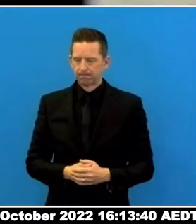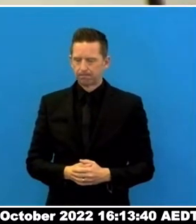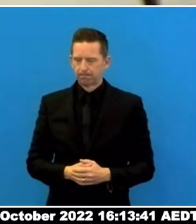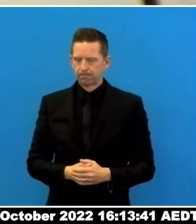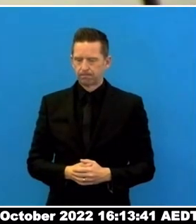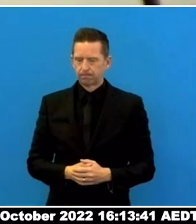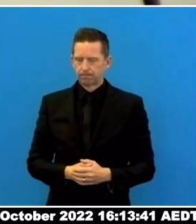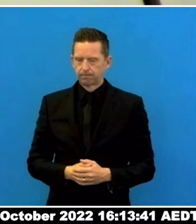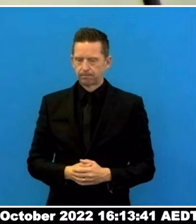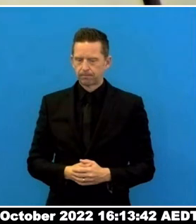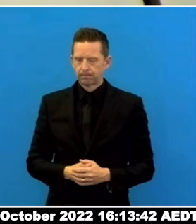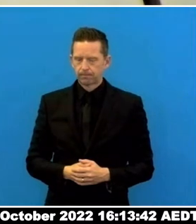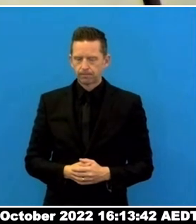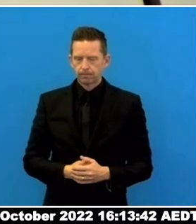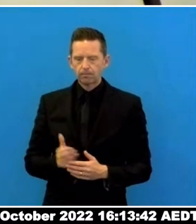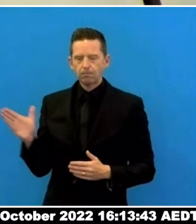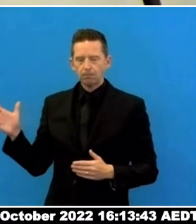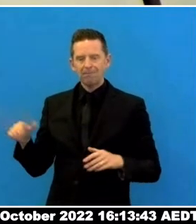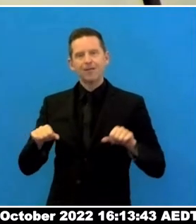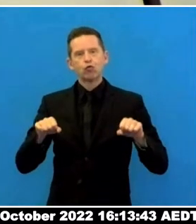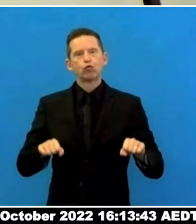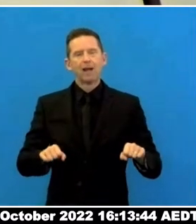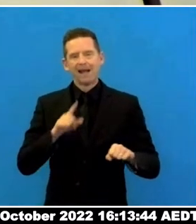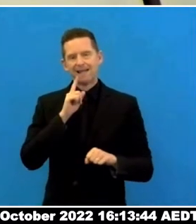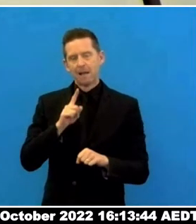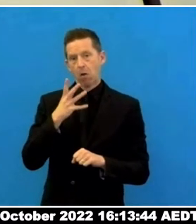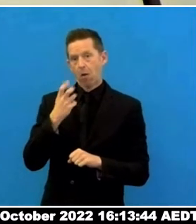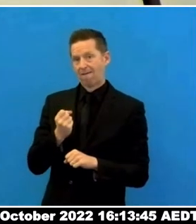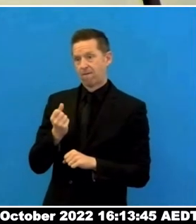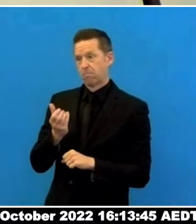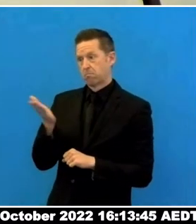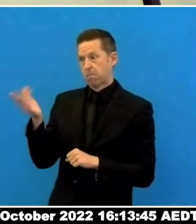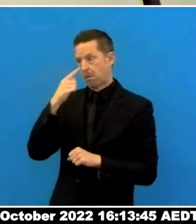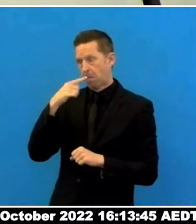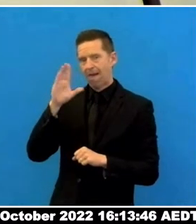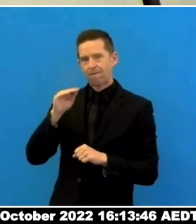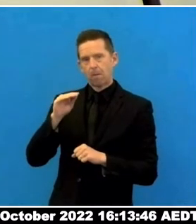We have heard evidence from people from regional communities before.